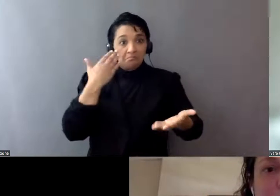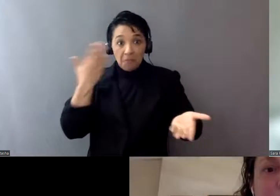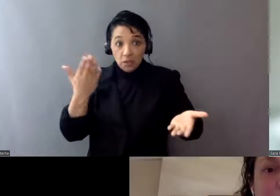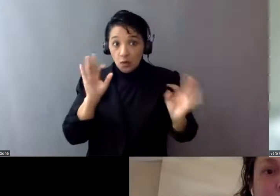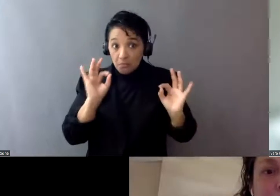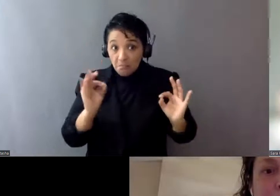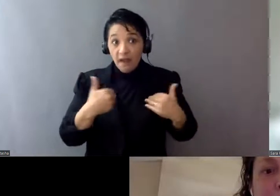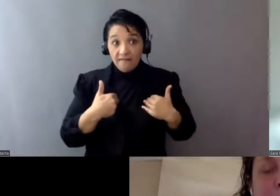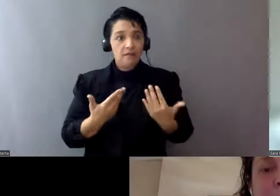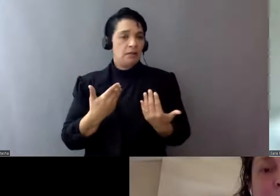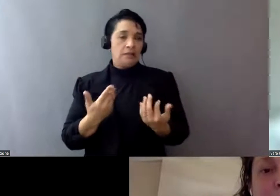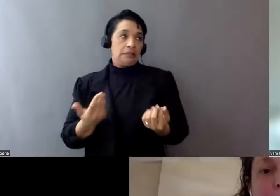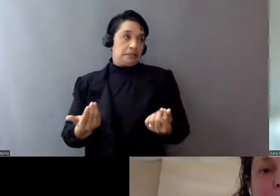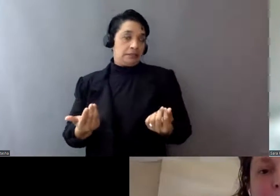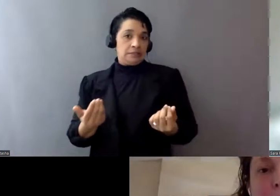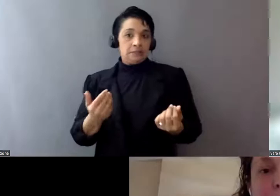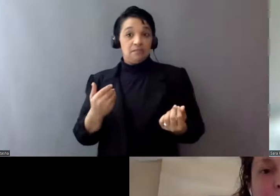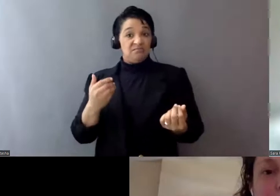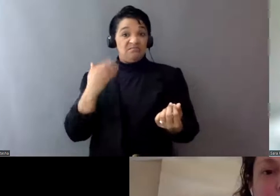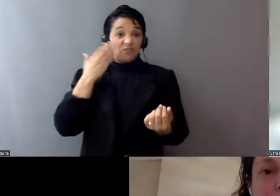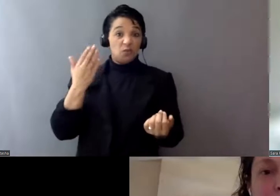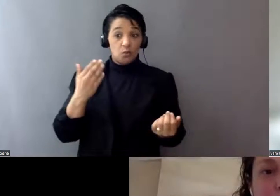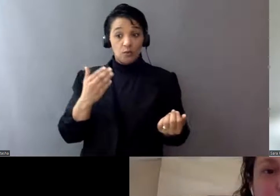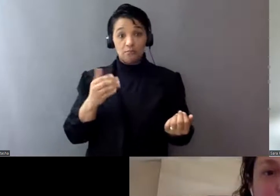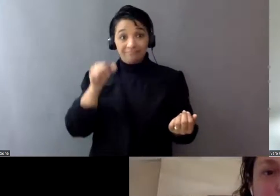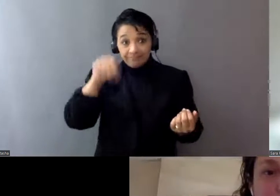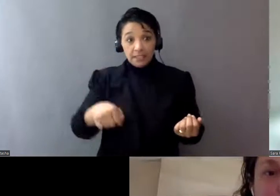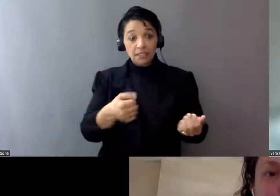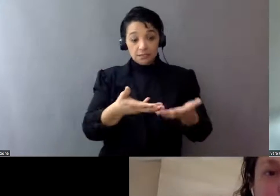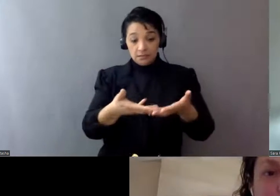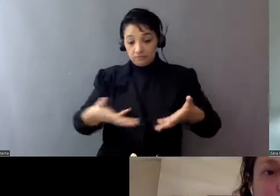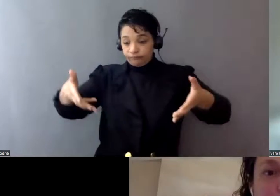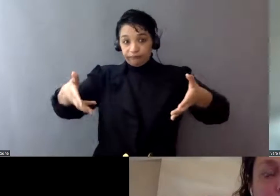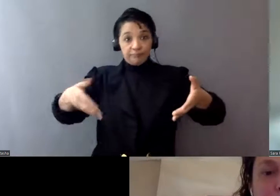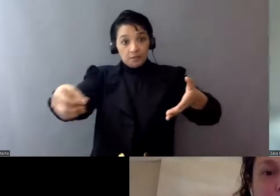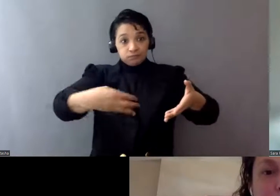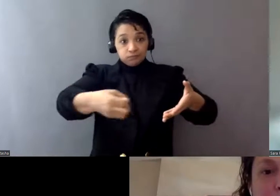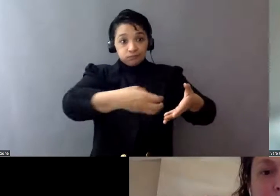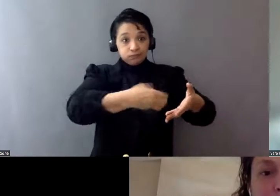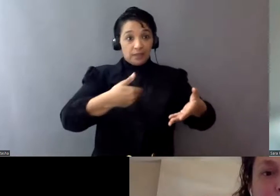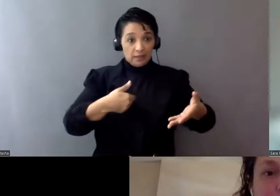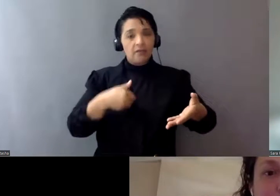I think if there is, and if they're planning to do that, it'll have to be for Elizabeth